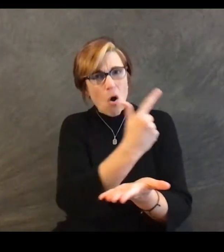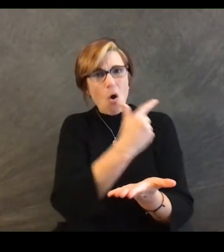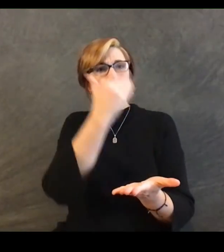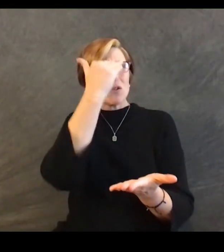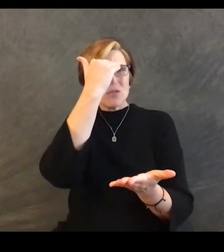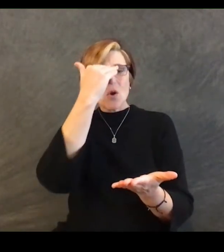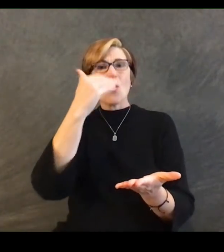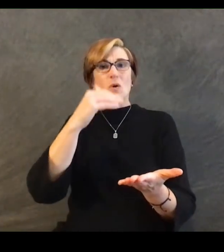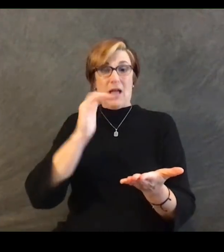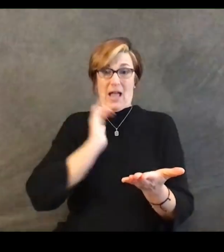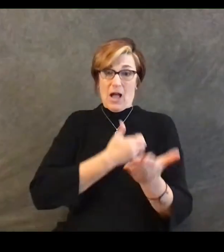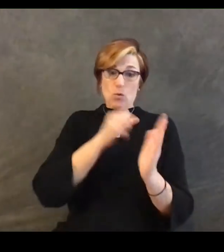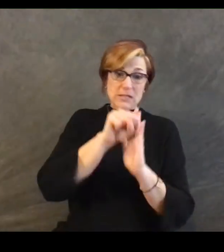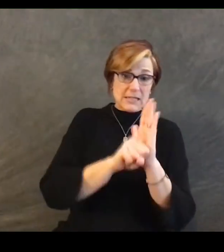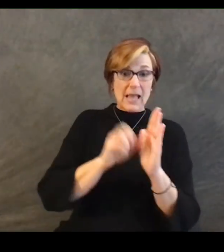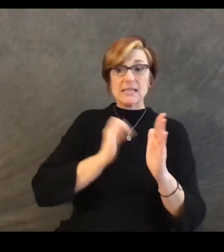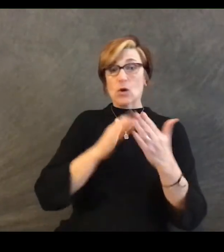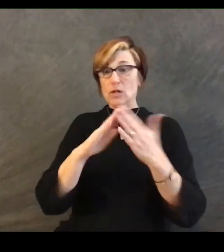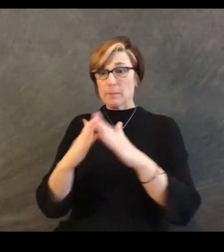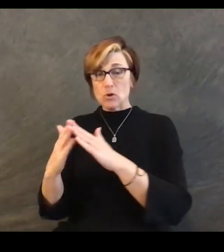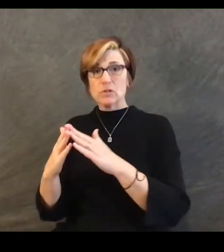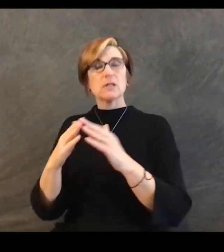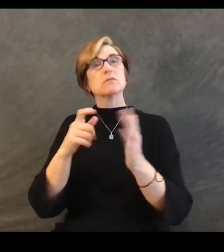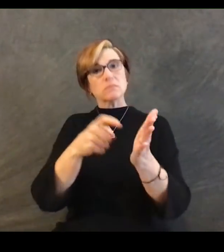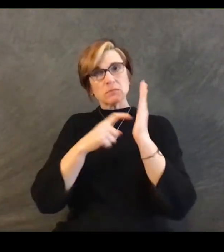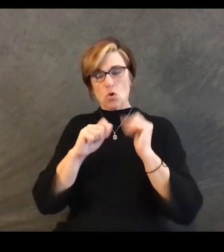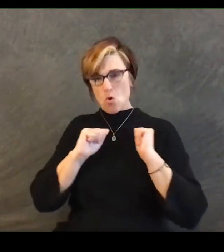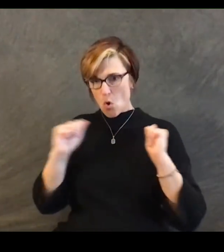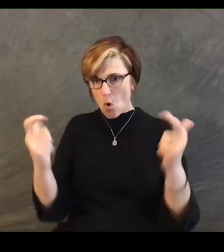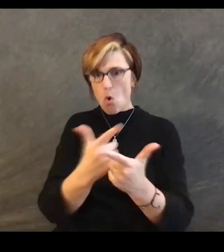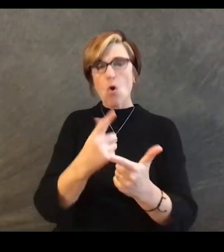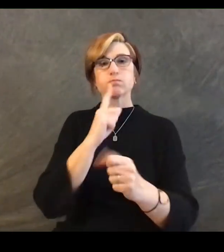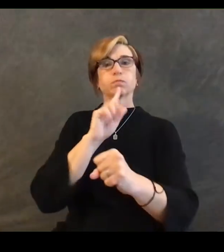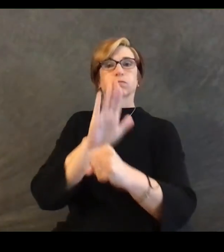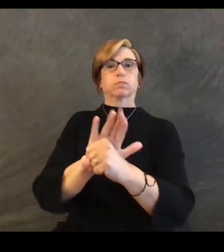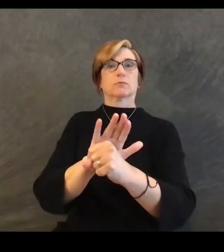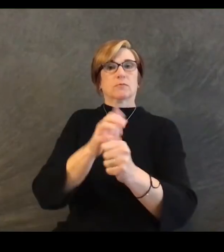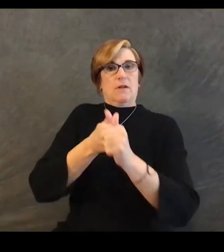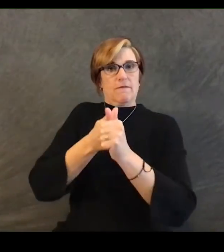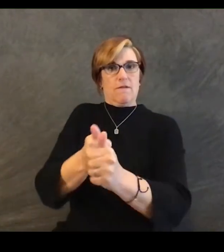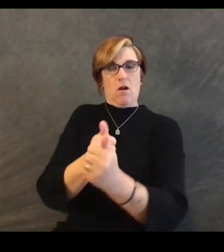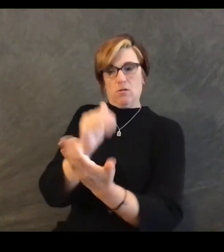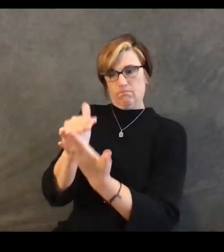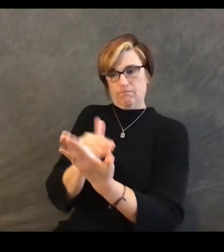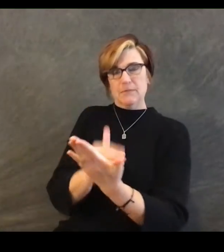dependent on each person in the United States doing the same thing following